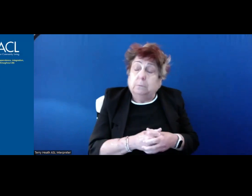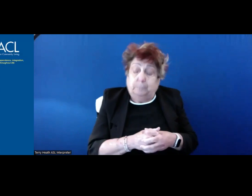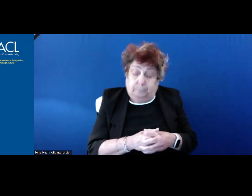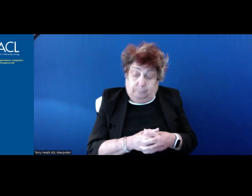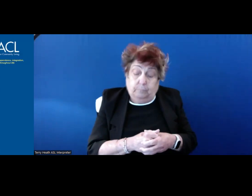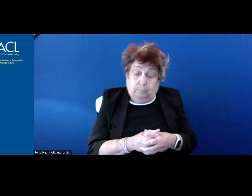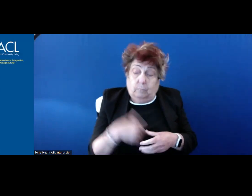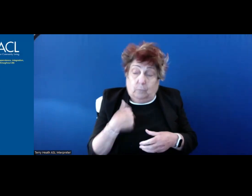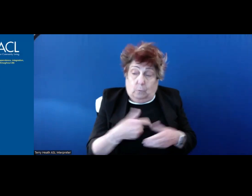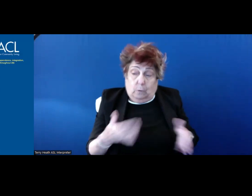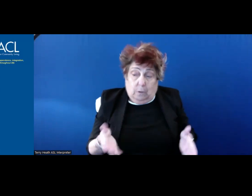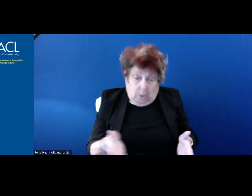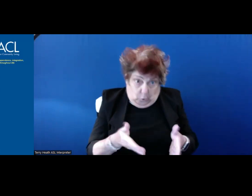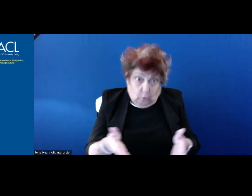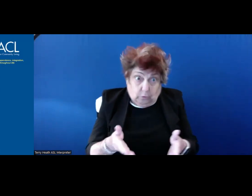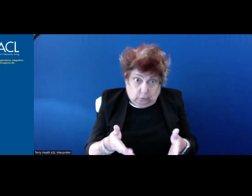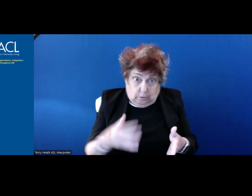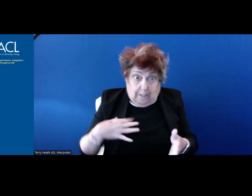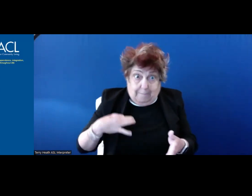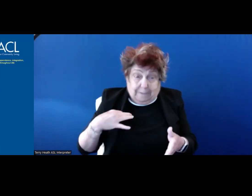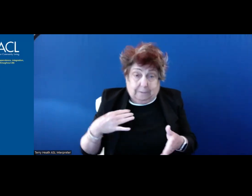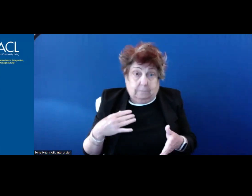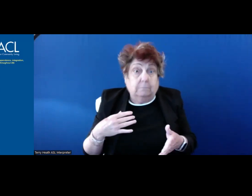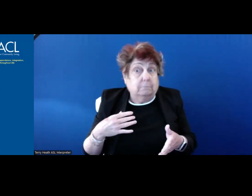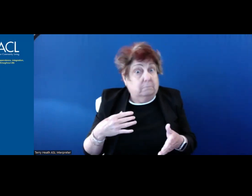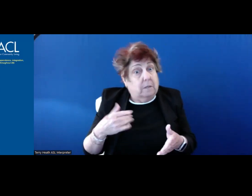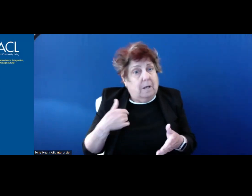a wide range of representation as part of an application.